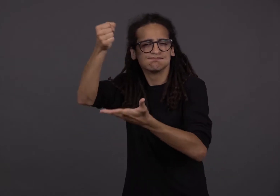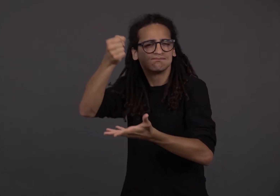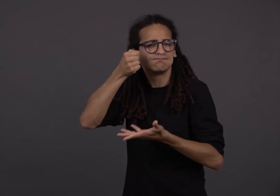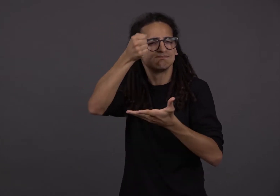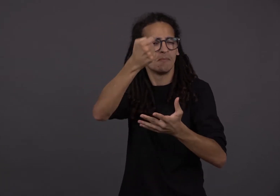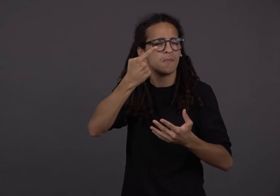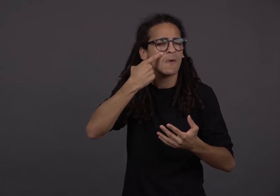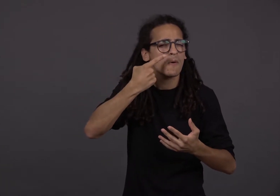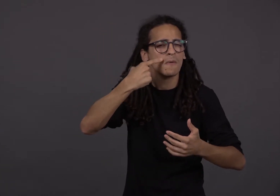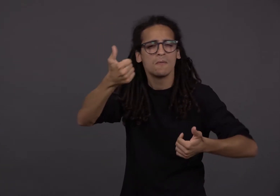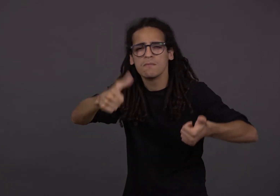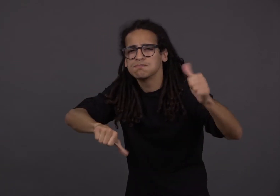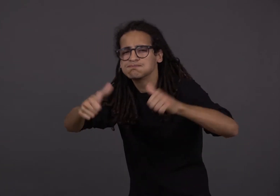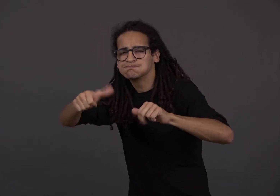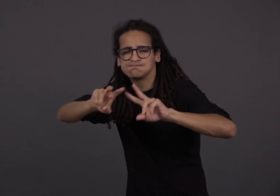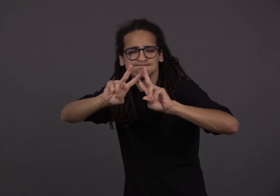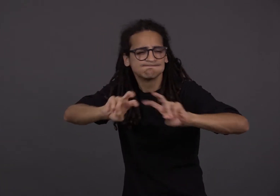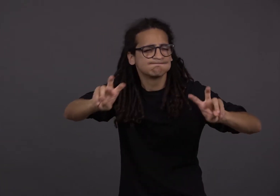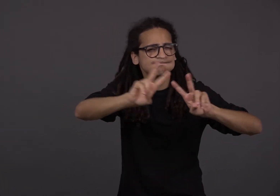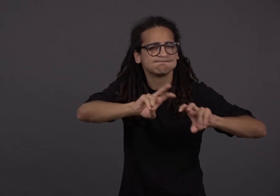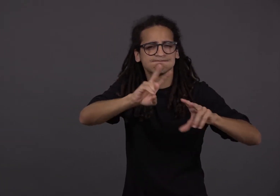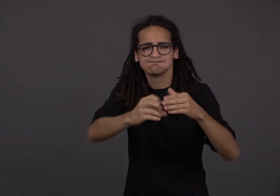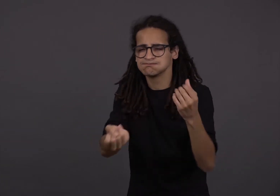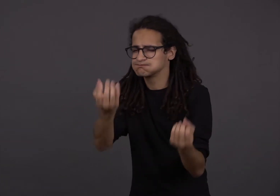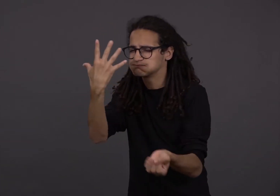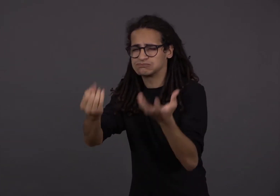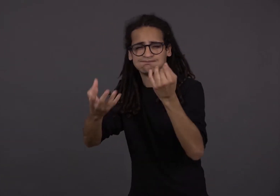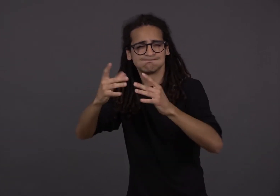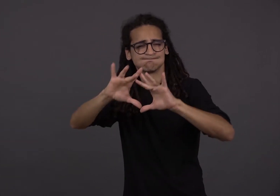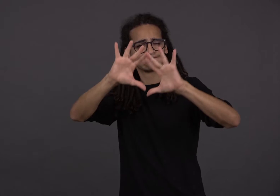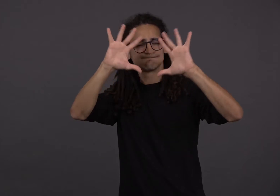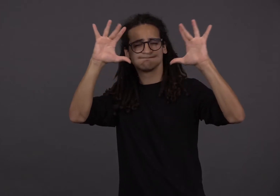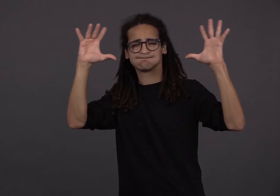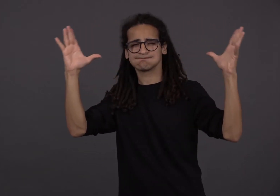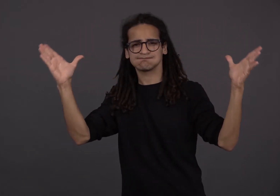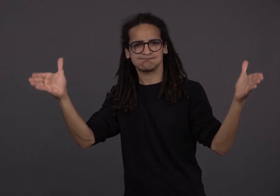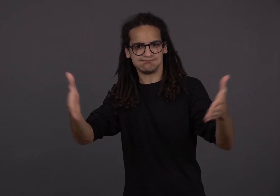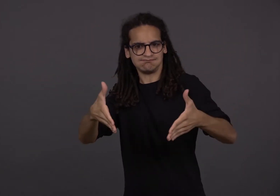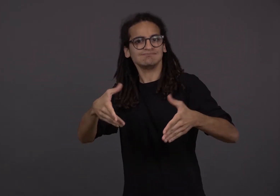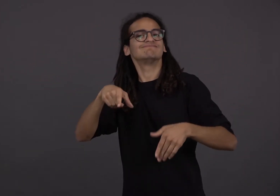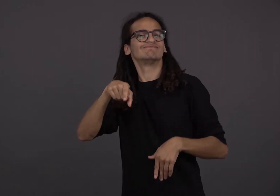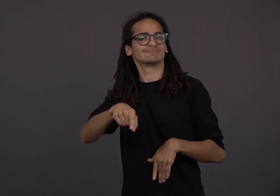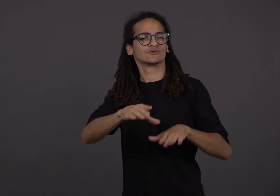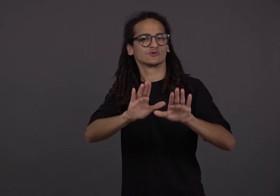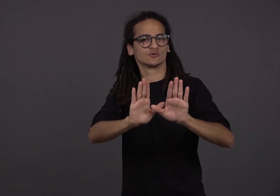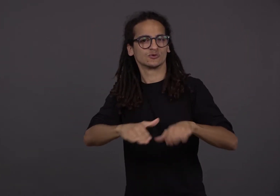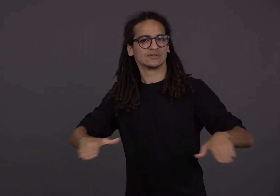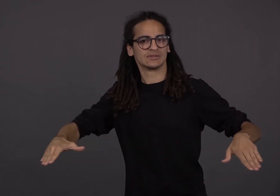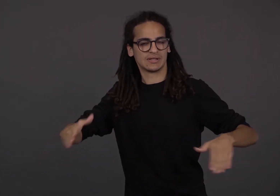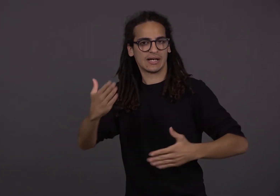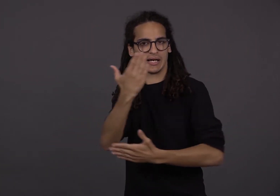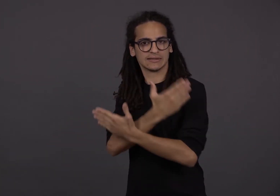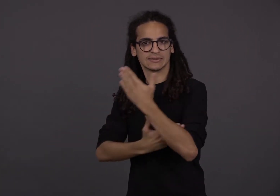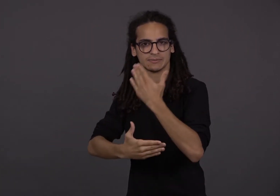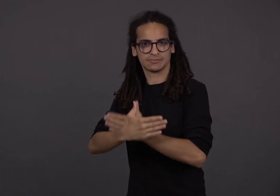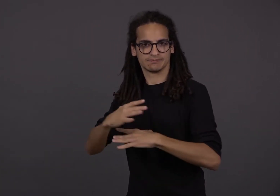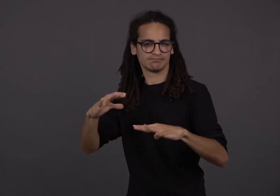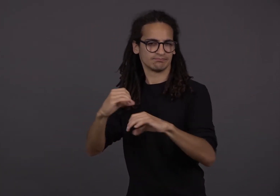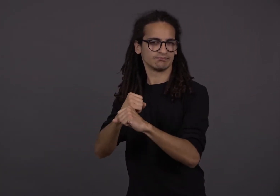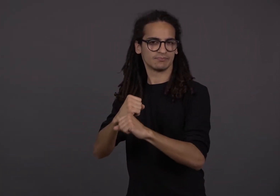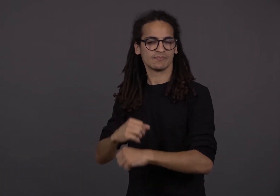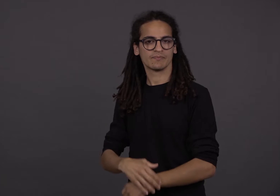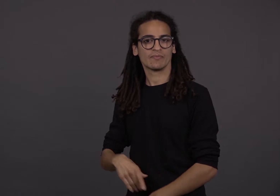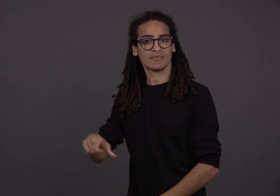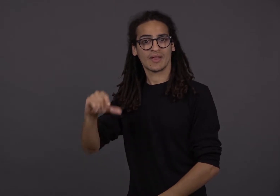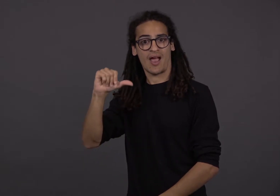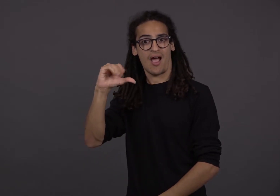including the funding and piloting of multiple projects focused on children with disabilities—